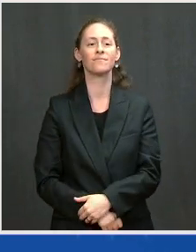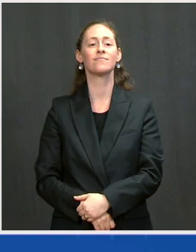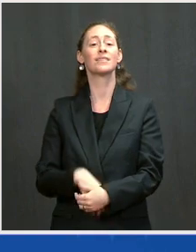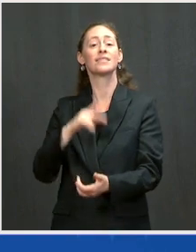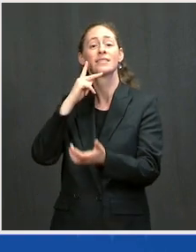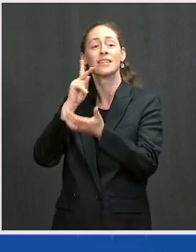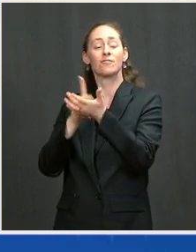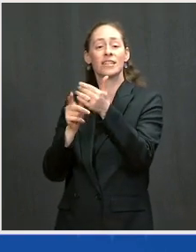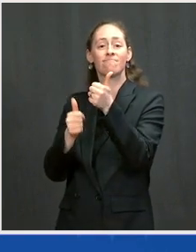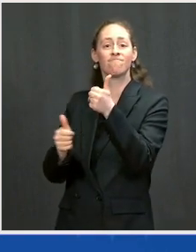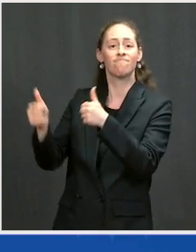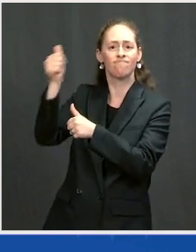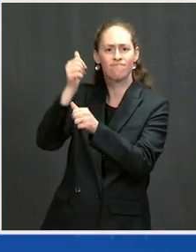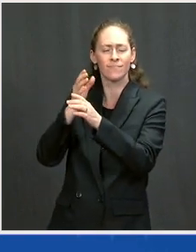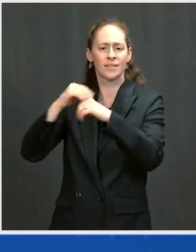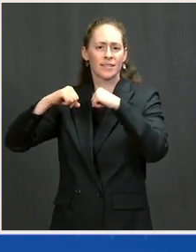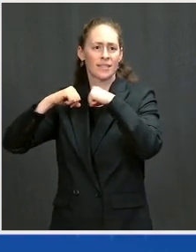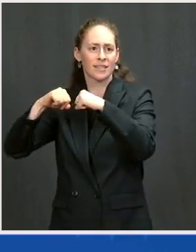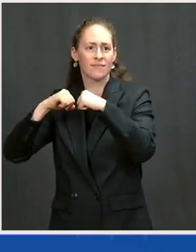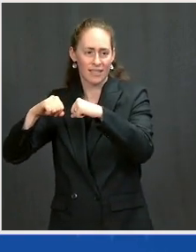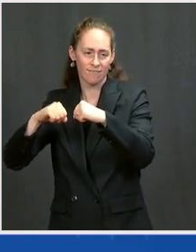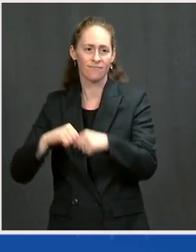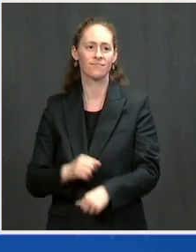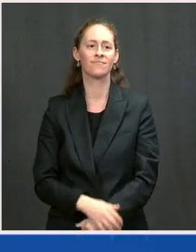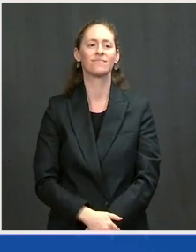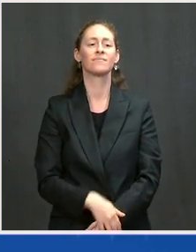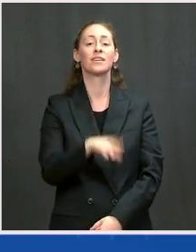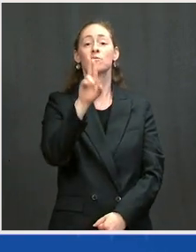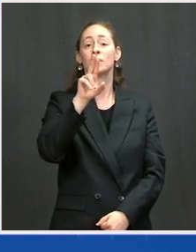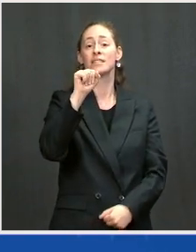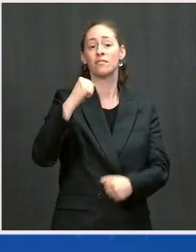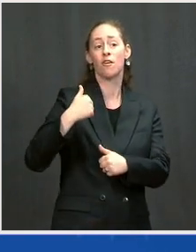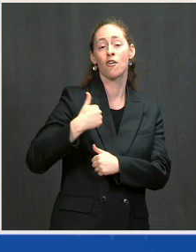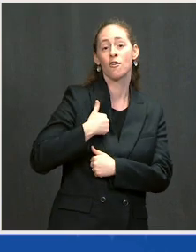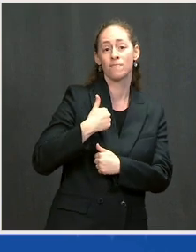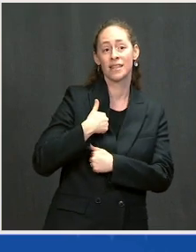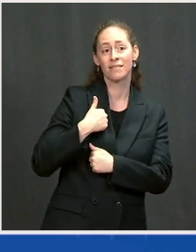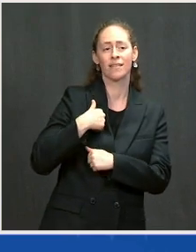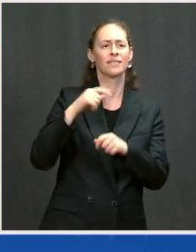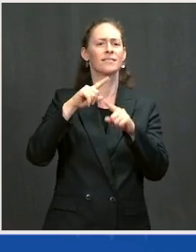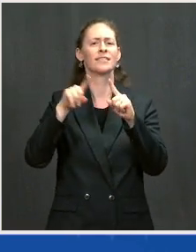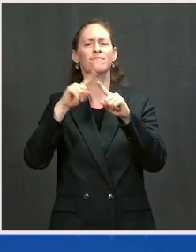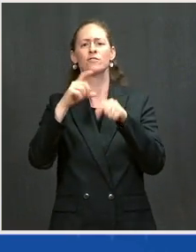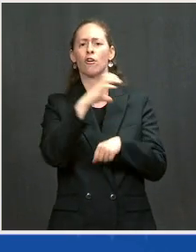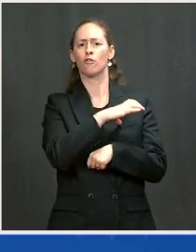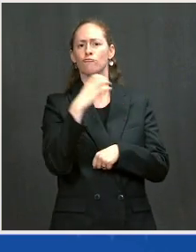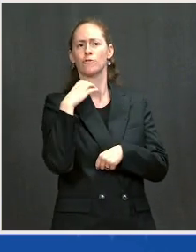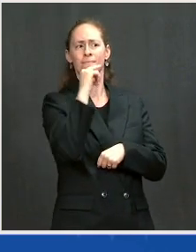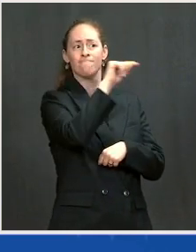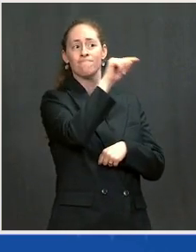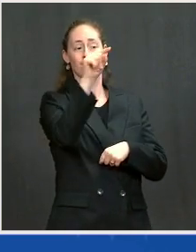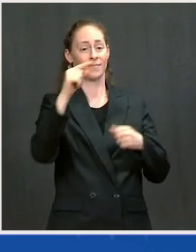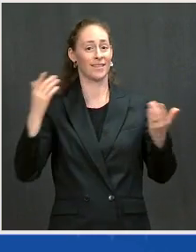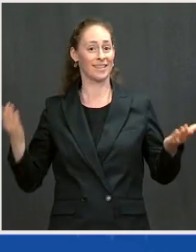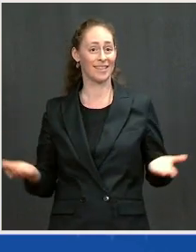the officials of the United States Army, as well as several members of Congress, Representatives Ferguson, Representative Crow,